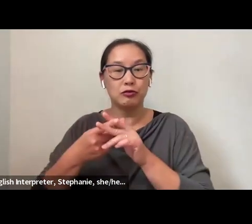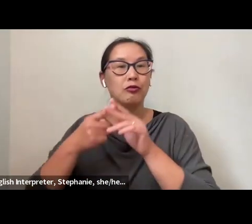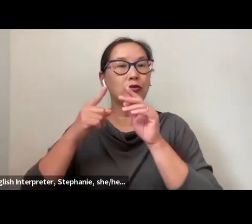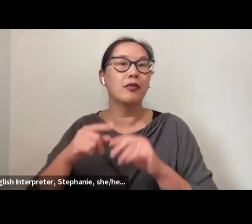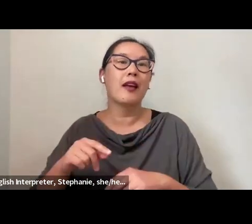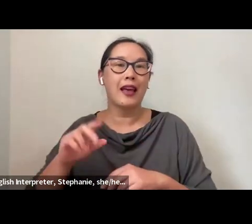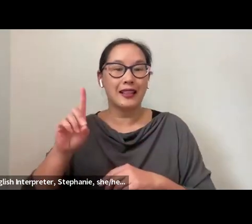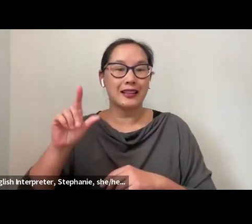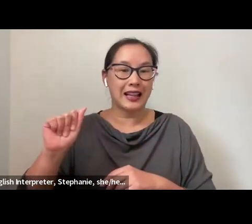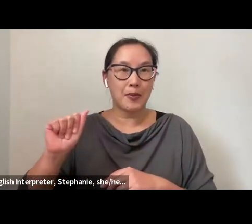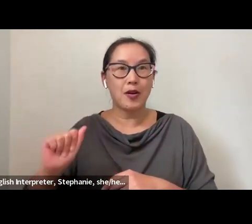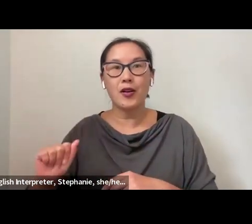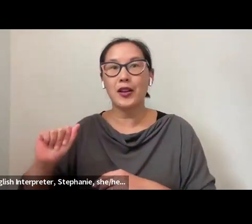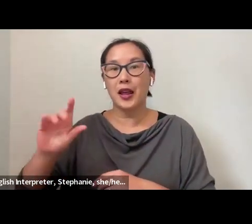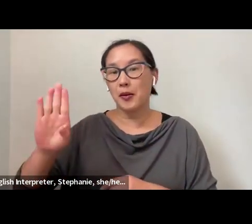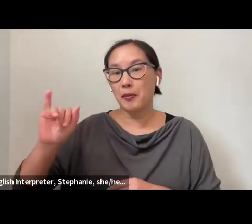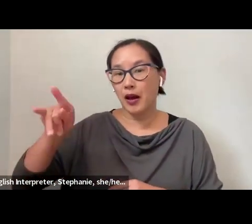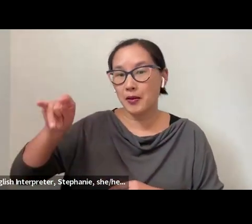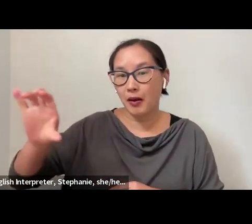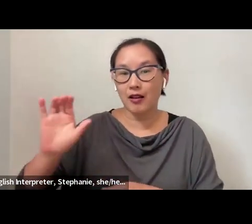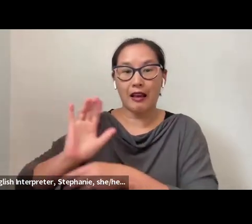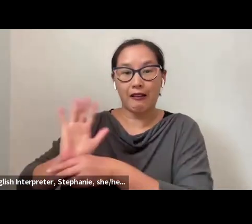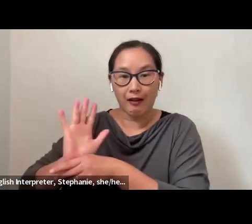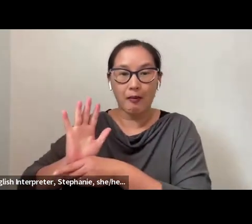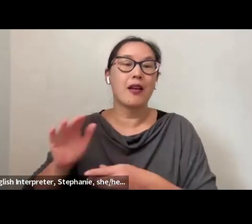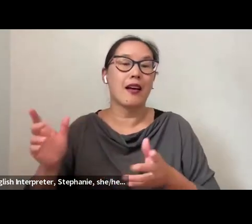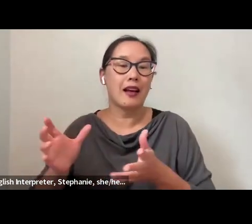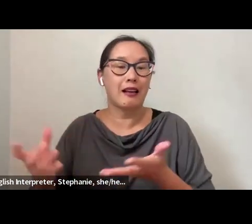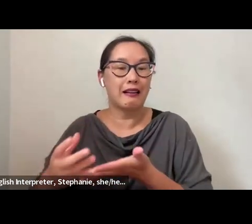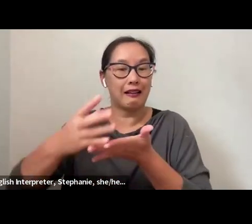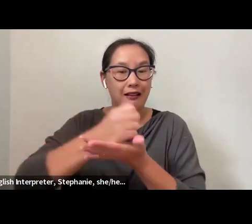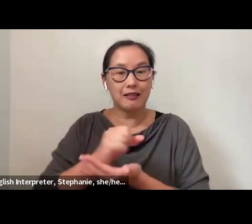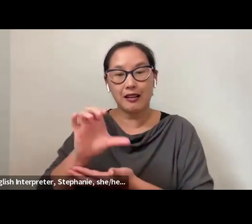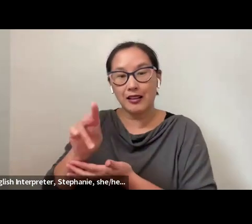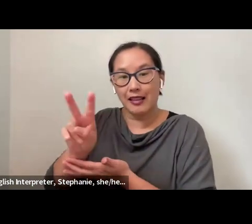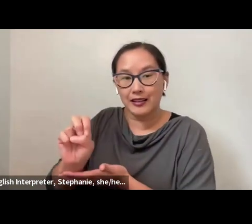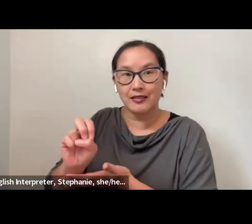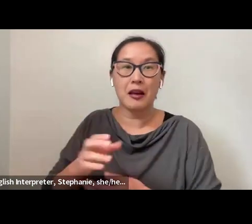You know, I was thinking about my first film which I made when I was 19 or 20.